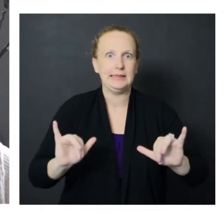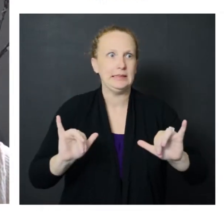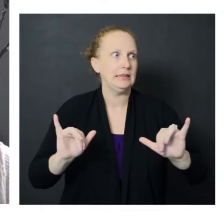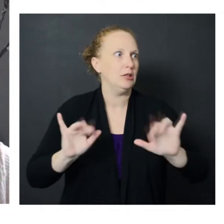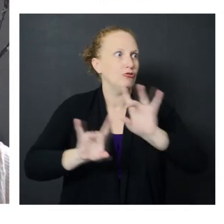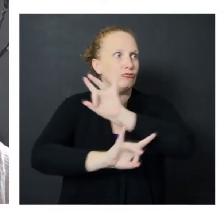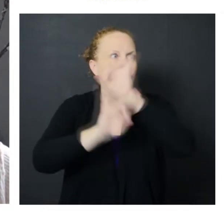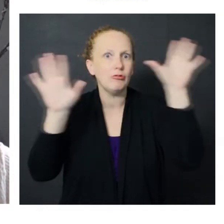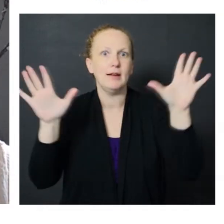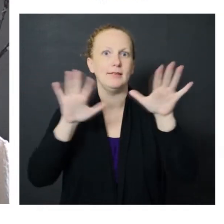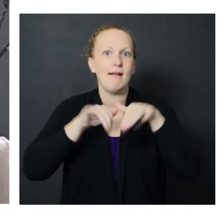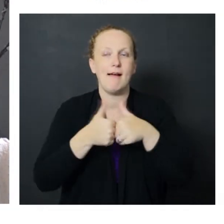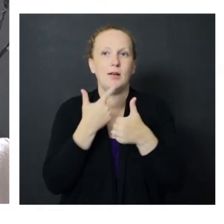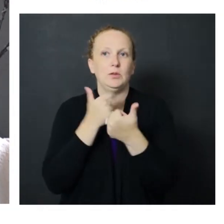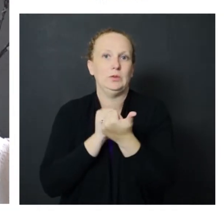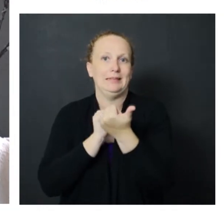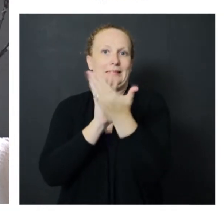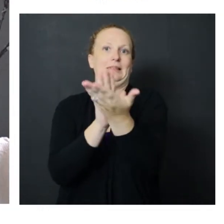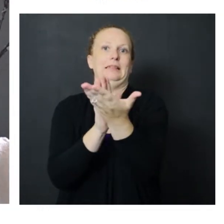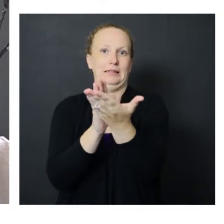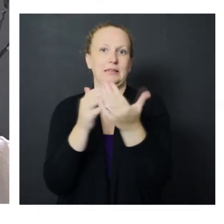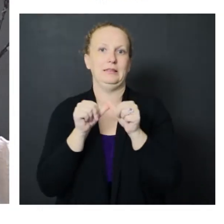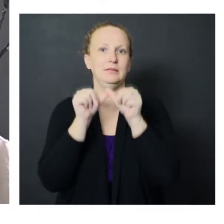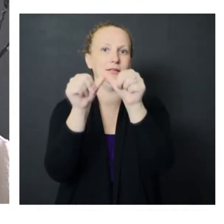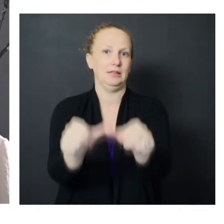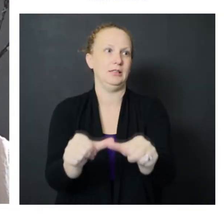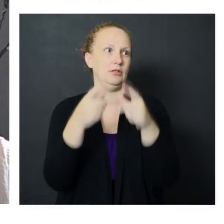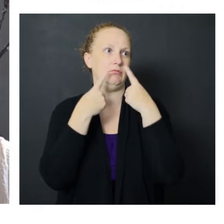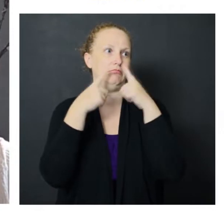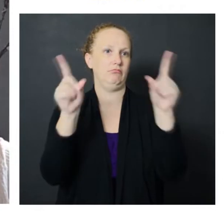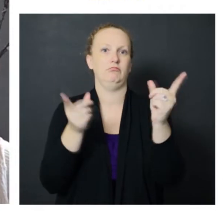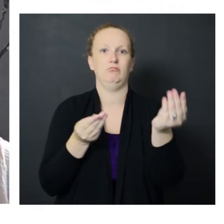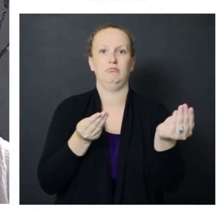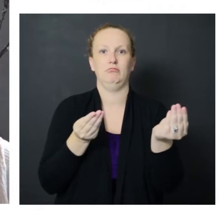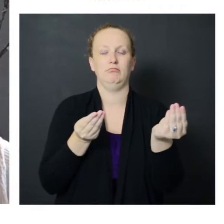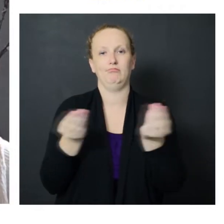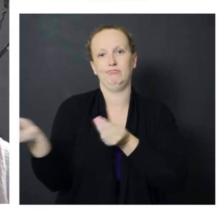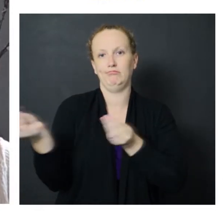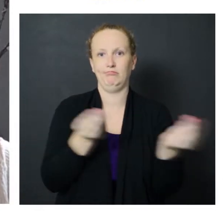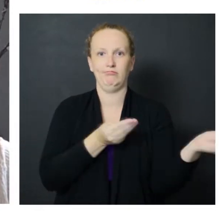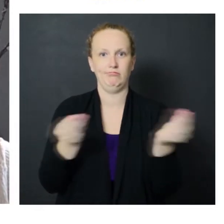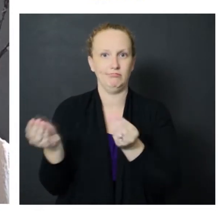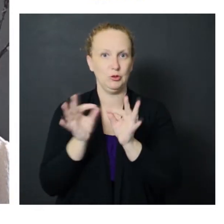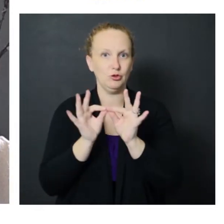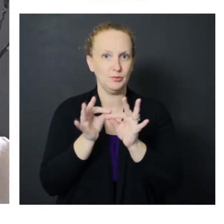I also wanted to ask you, how did this COVID-19 situation affects CCHI